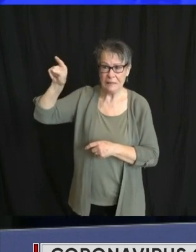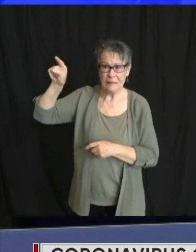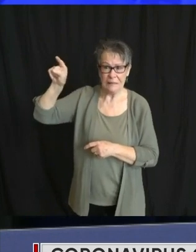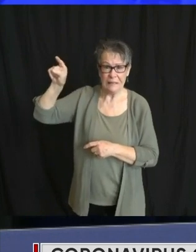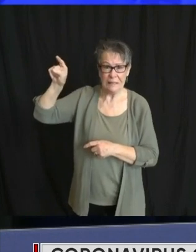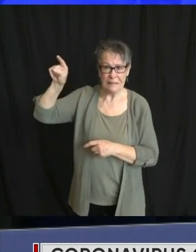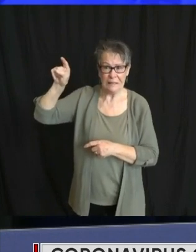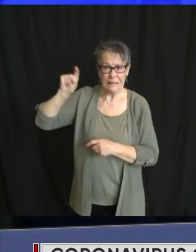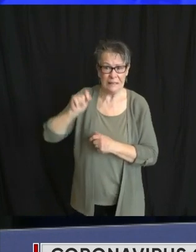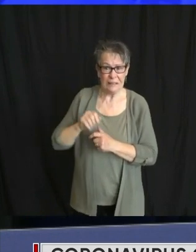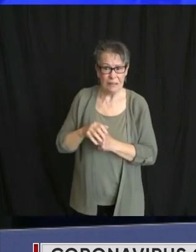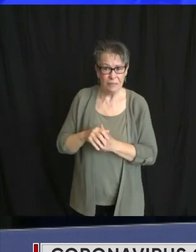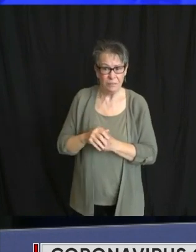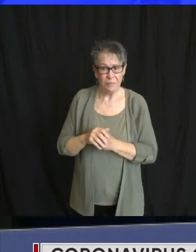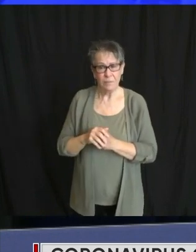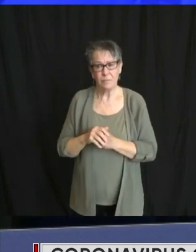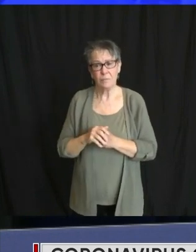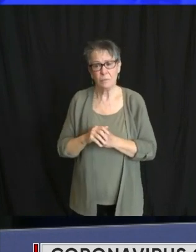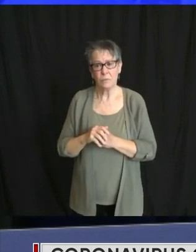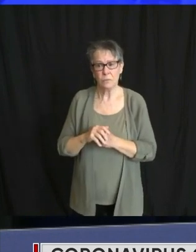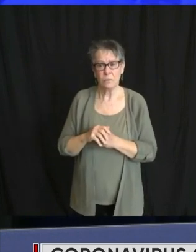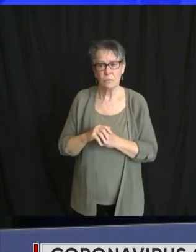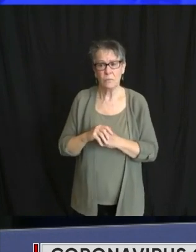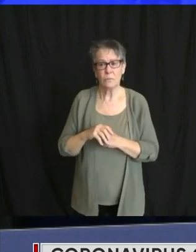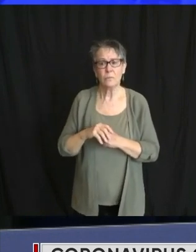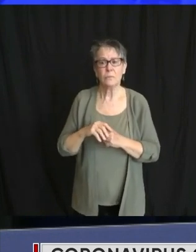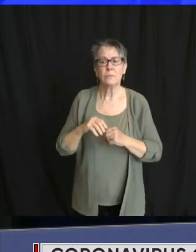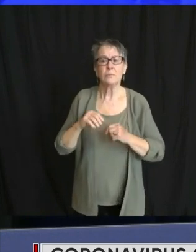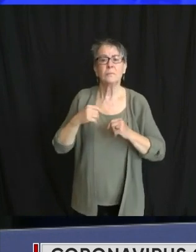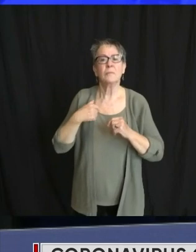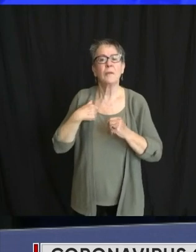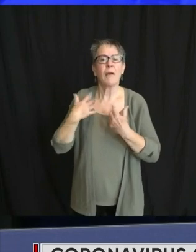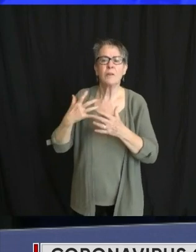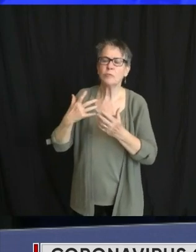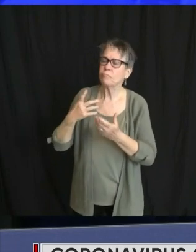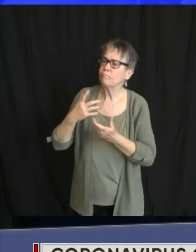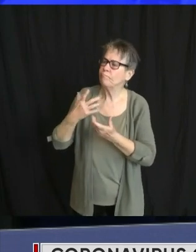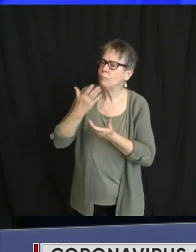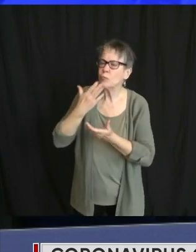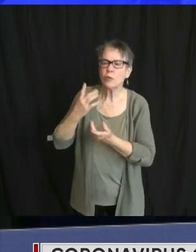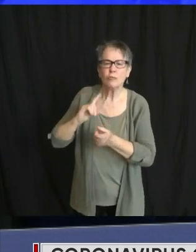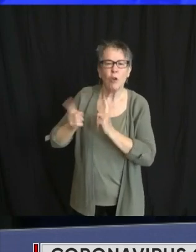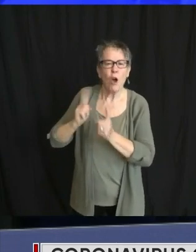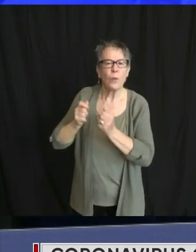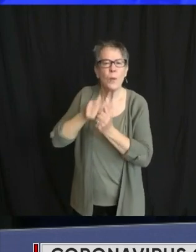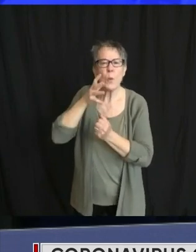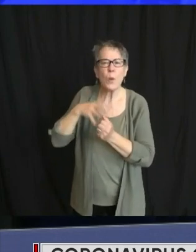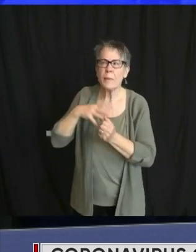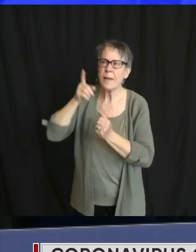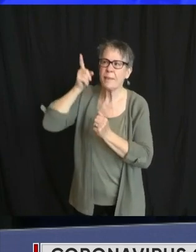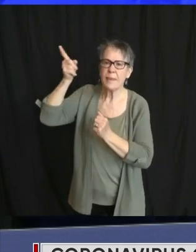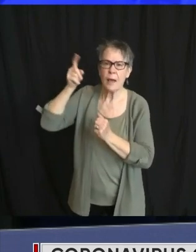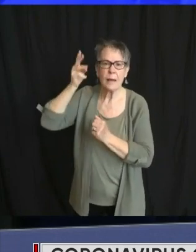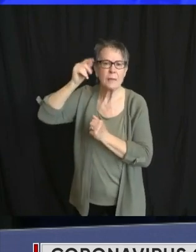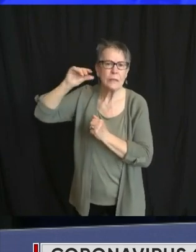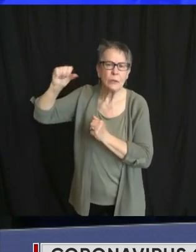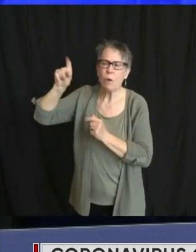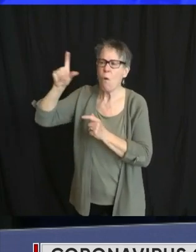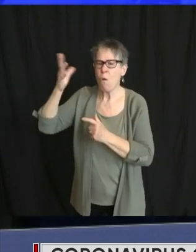MANAGEMENT FROM MASSACHUSETTS THIS MORNING AND WE ARE